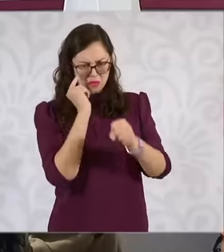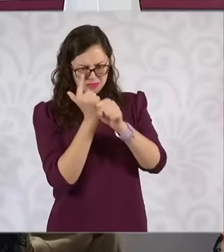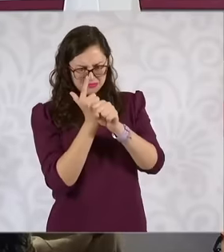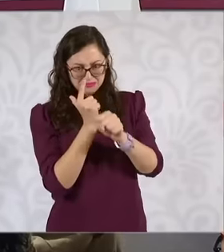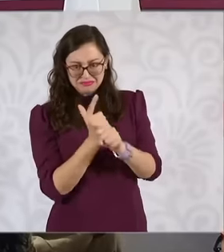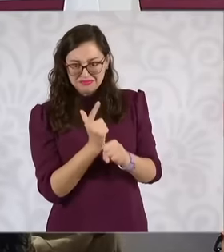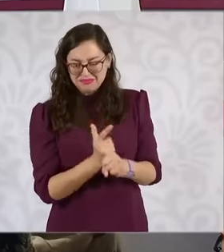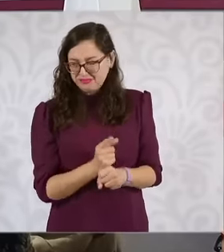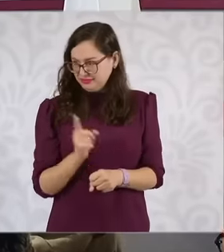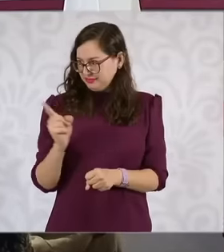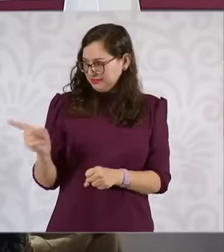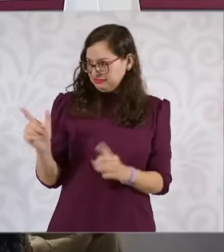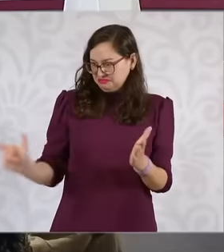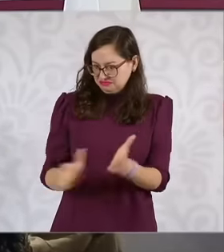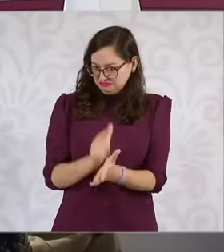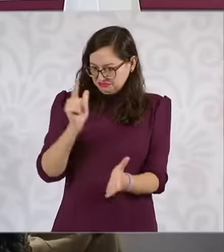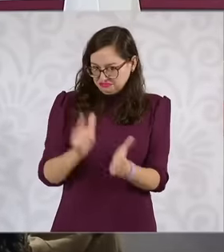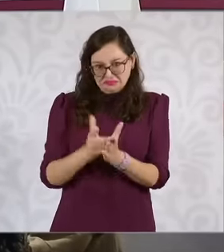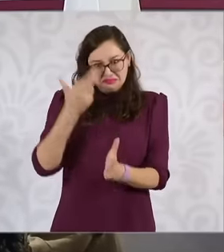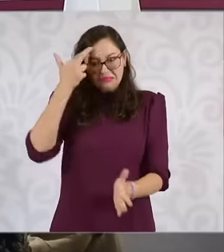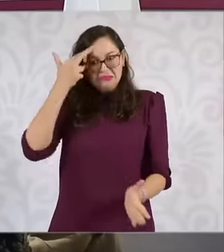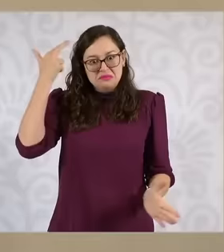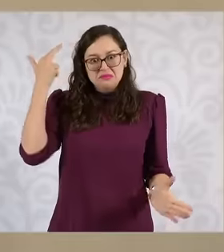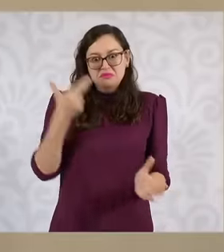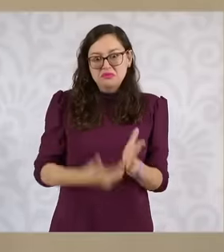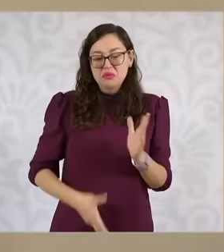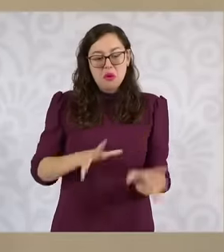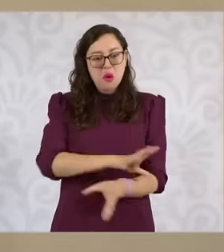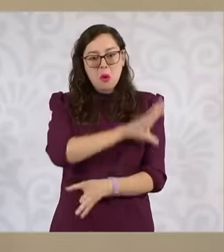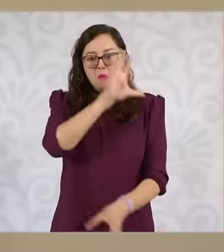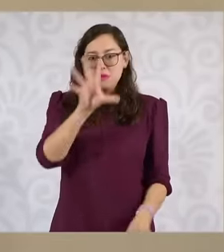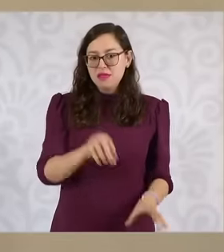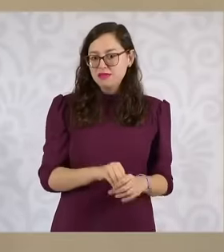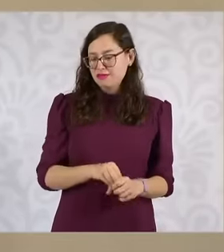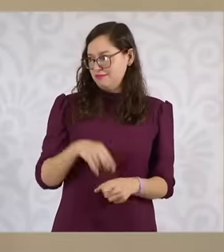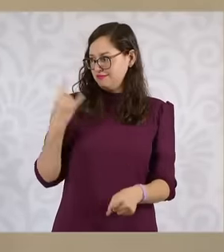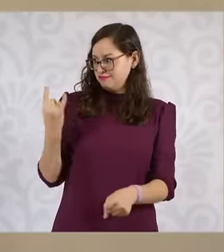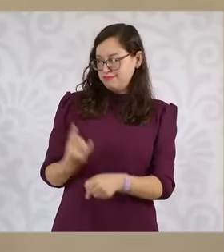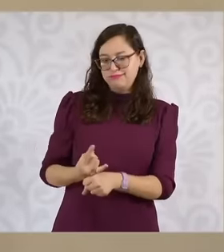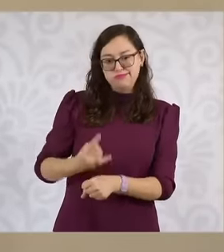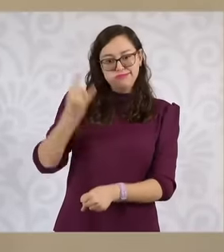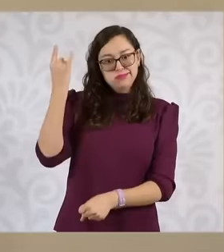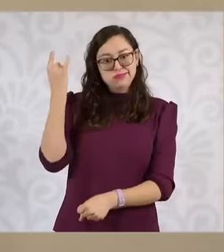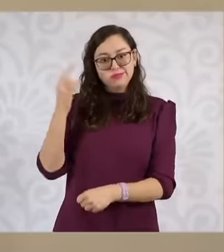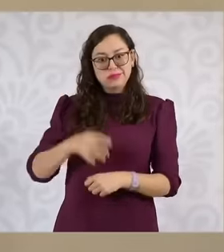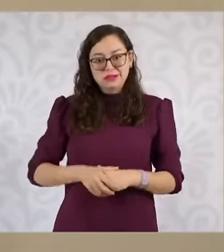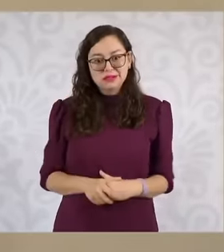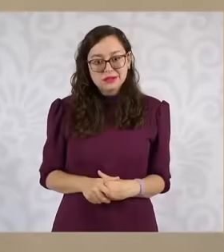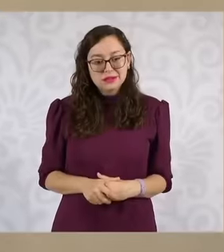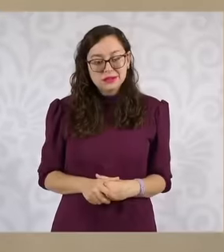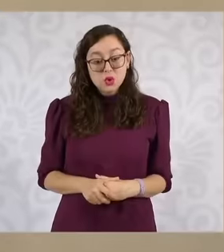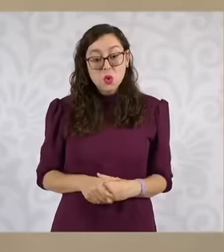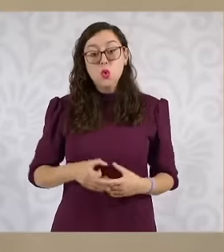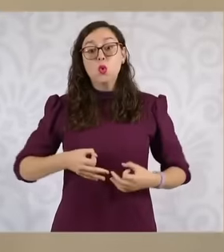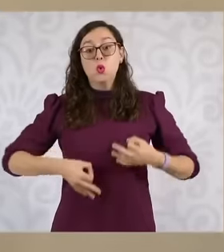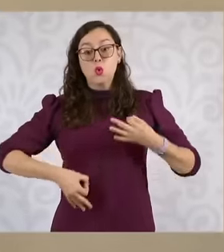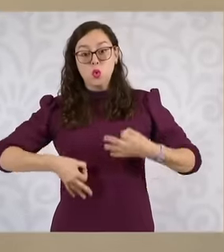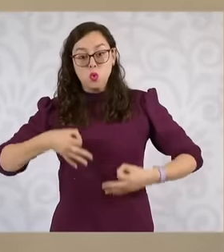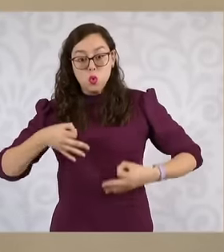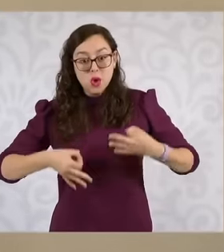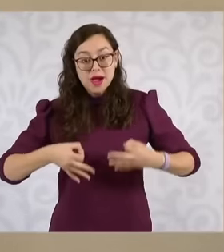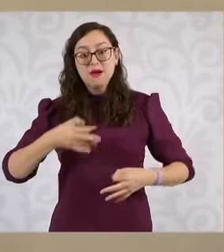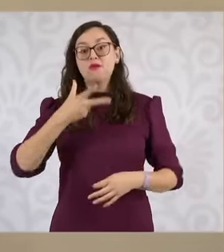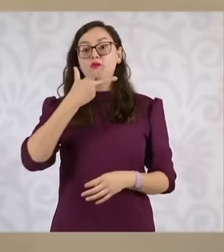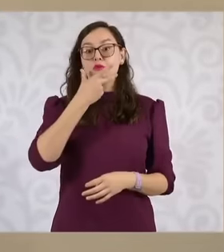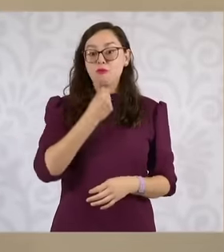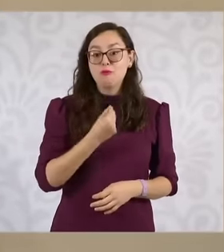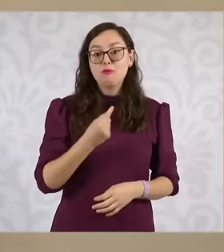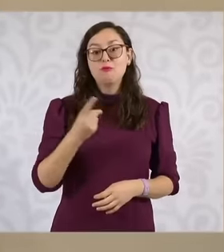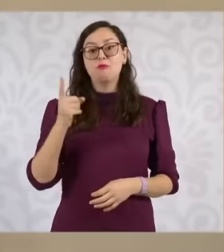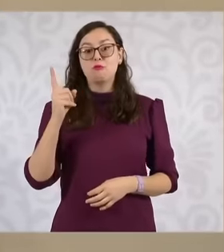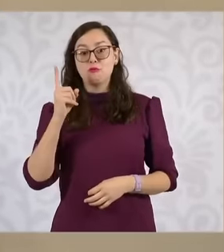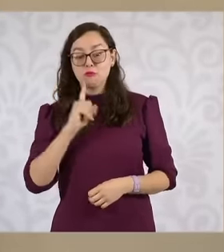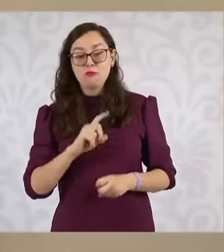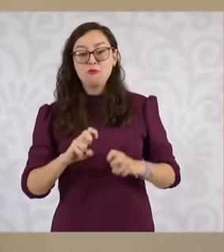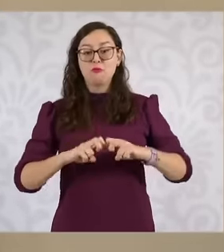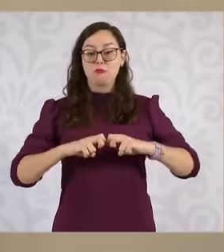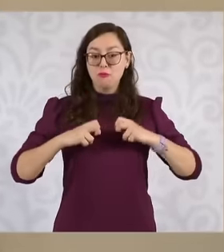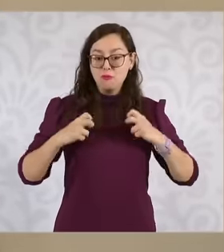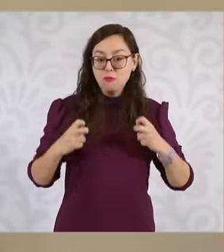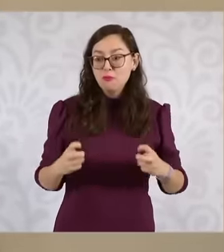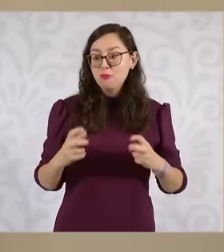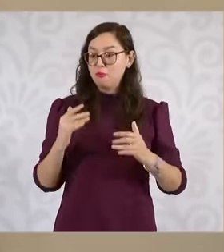irregular, they are the judges themselves, magistrates, ministers, who are